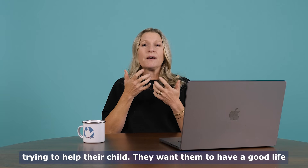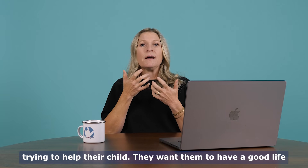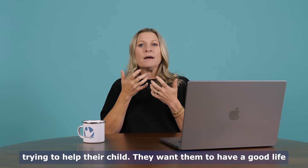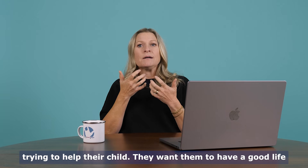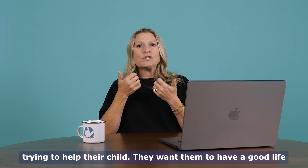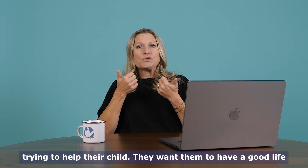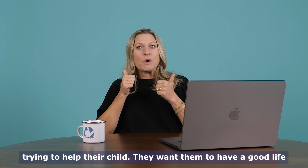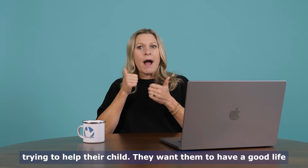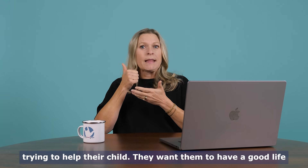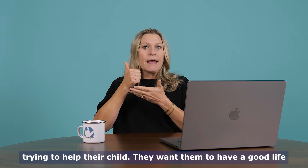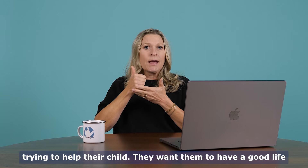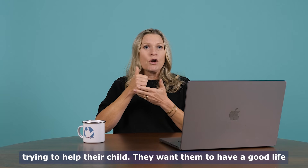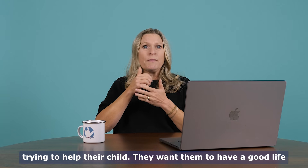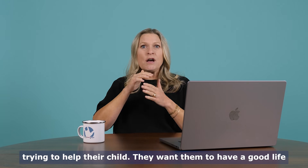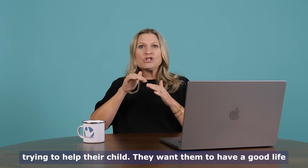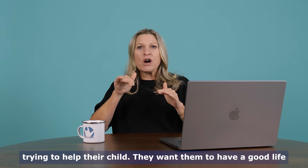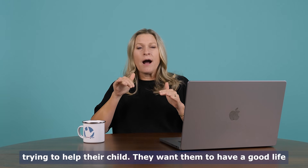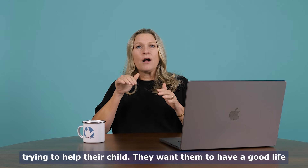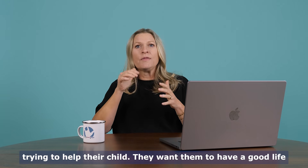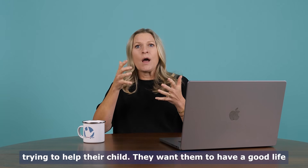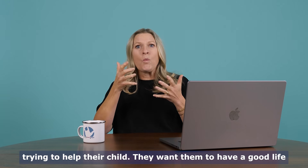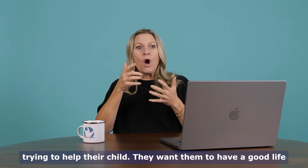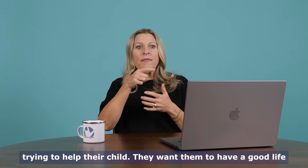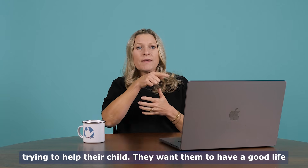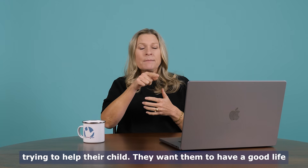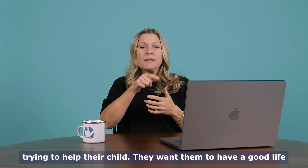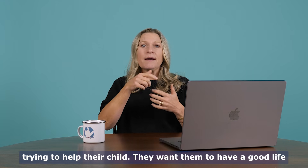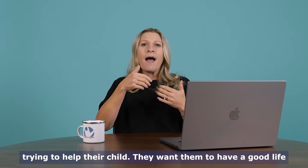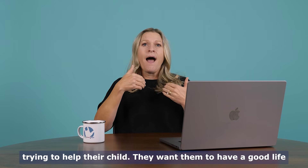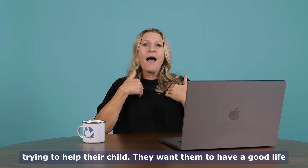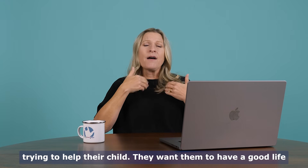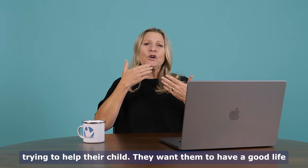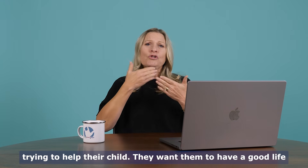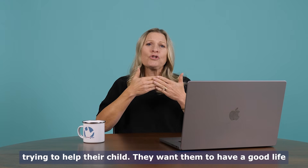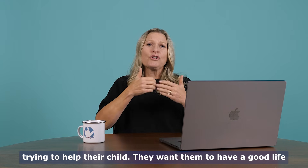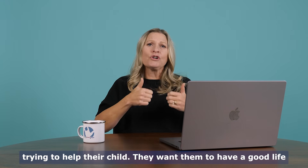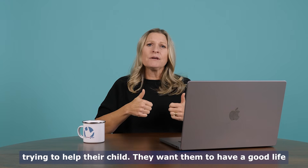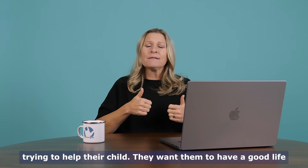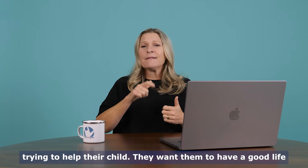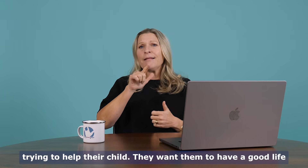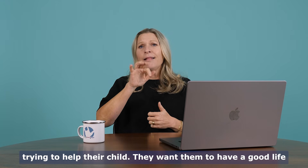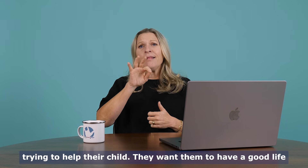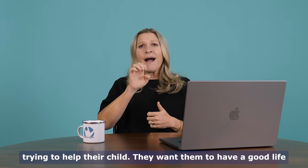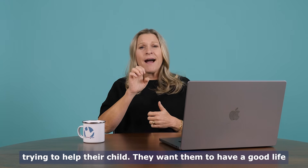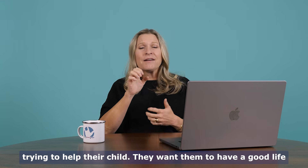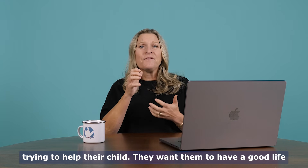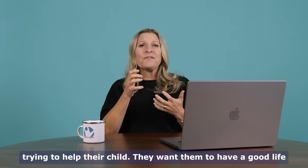trying to help their child. They want them to have a good life